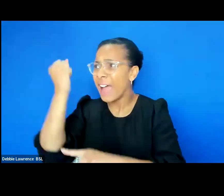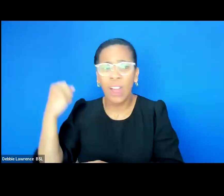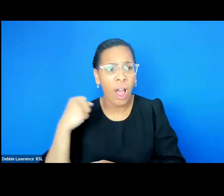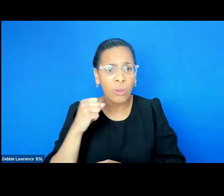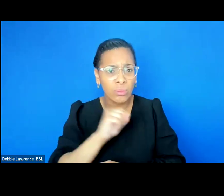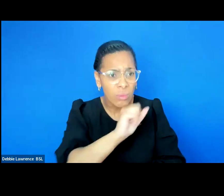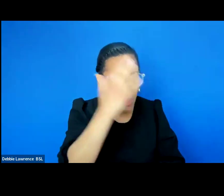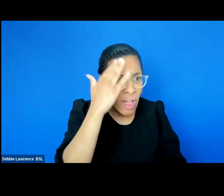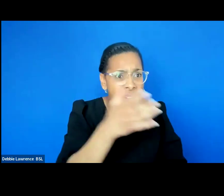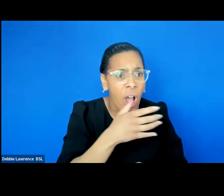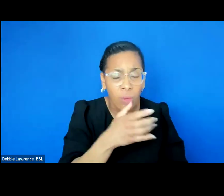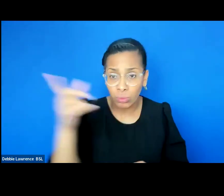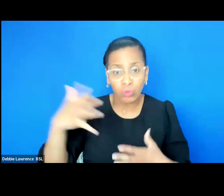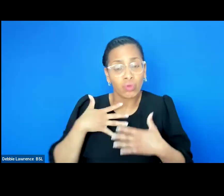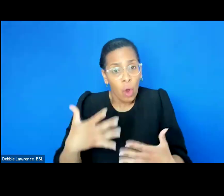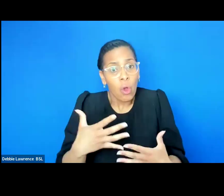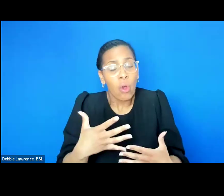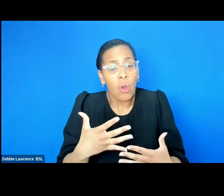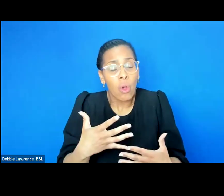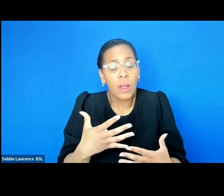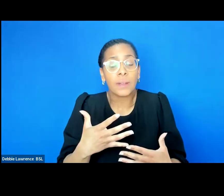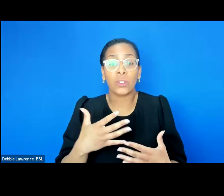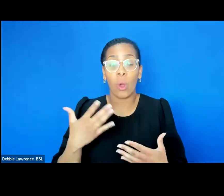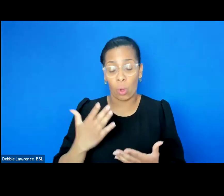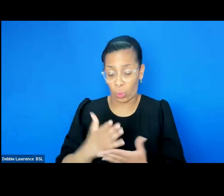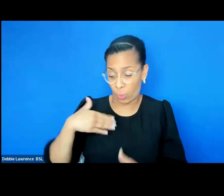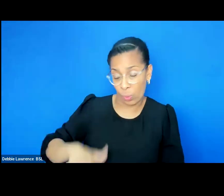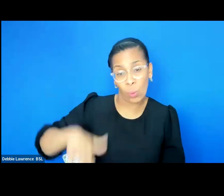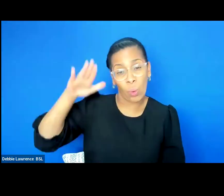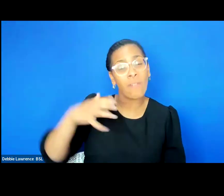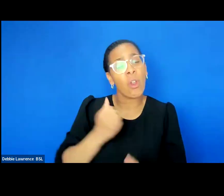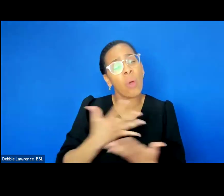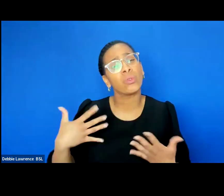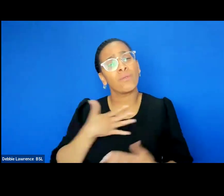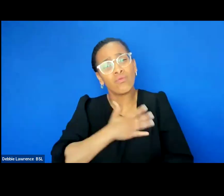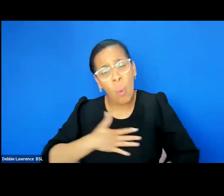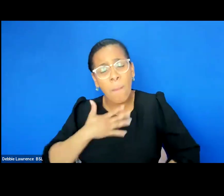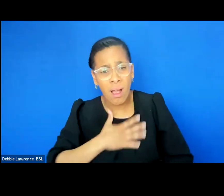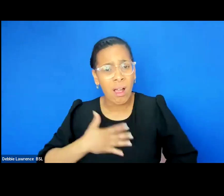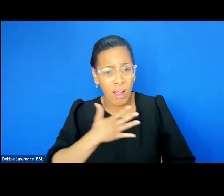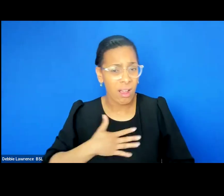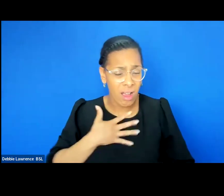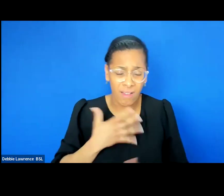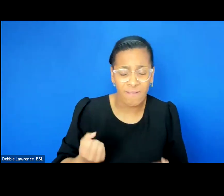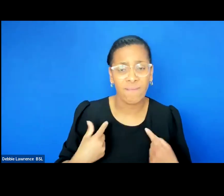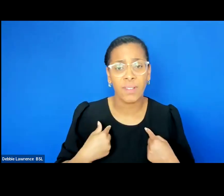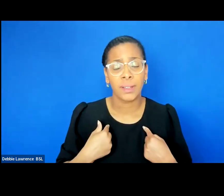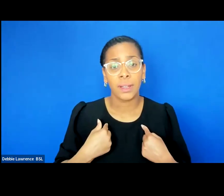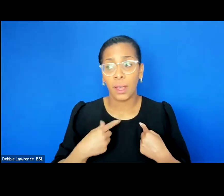I carried a lot of trauma throughout my younger years, and it also forced me to perform because I was used to making